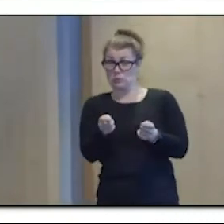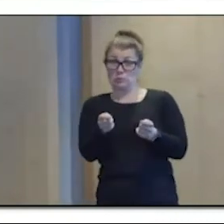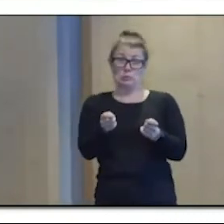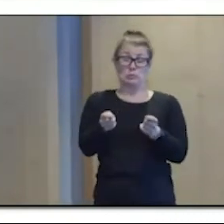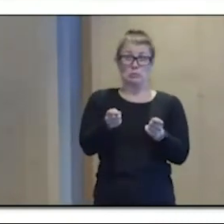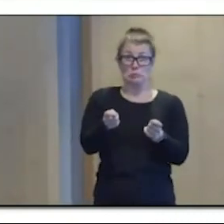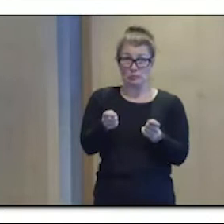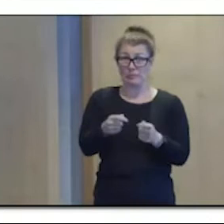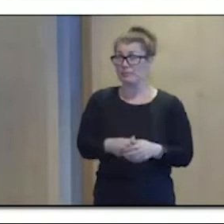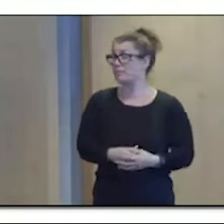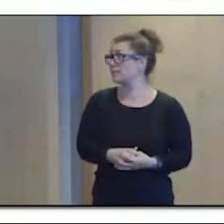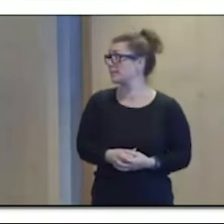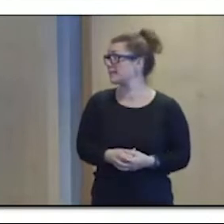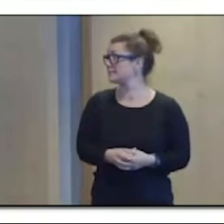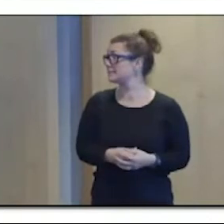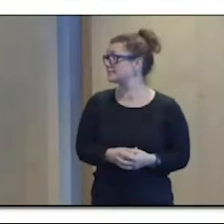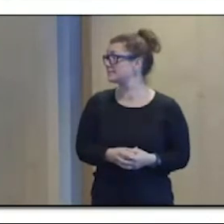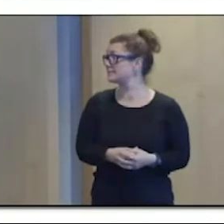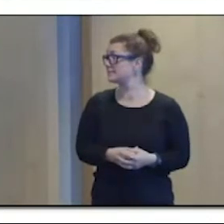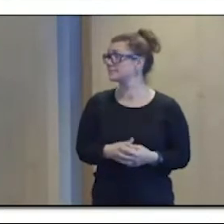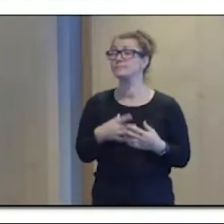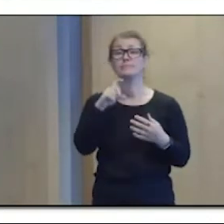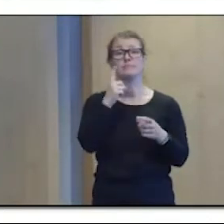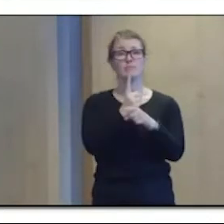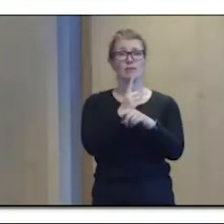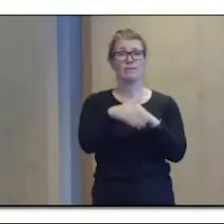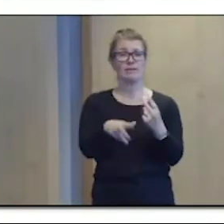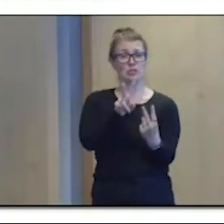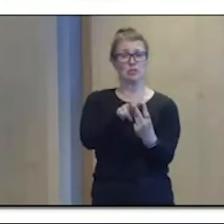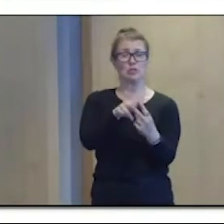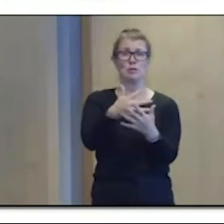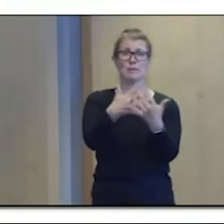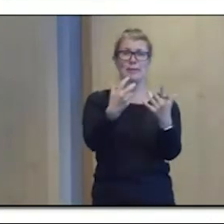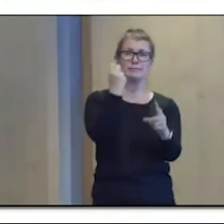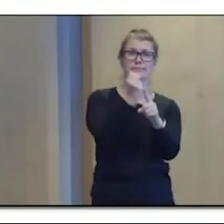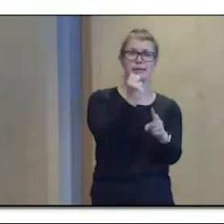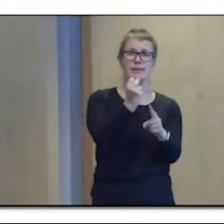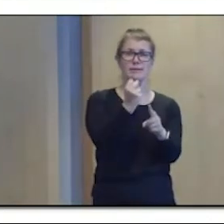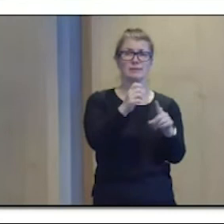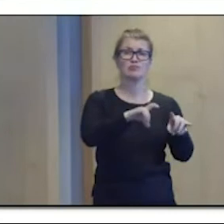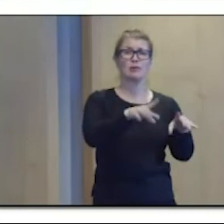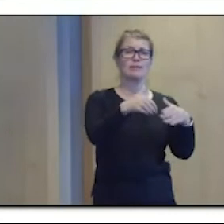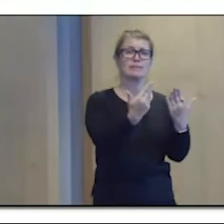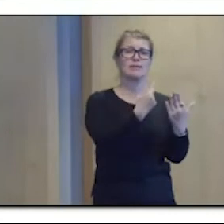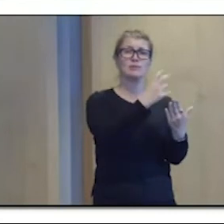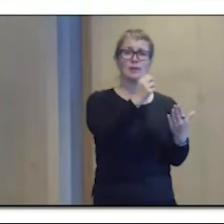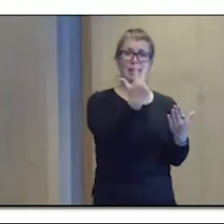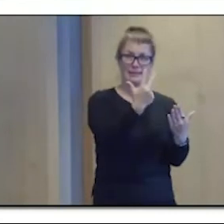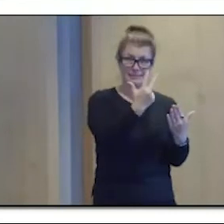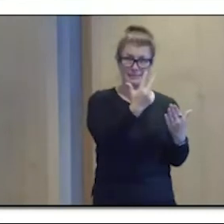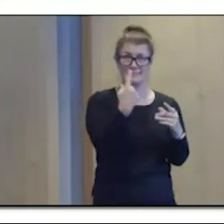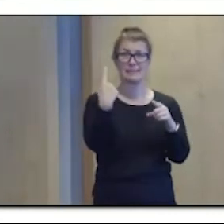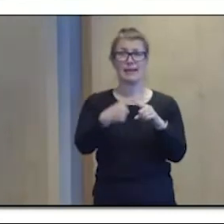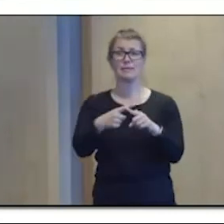So we're going to talk about two major events in Victoria this is Australia Day 2018 and 2019.